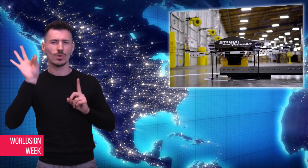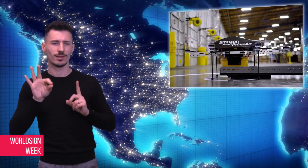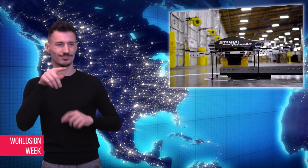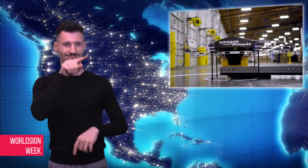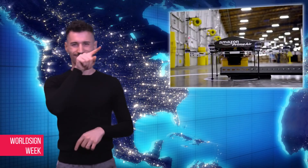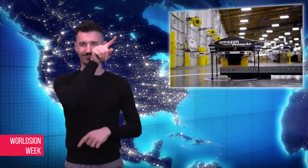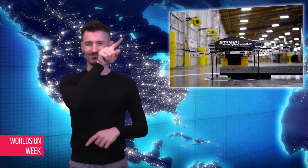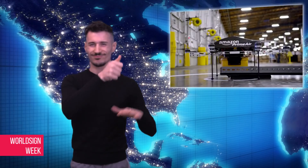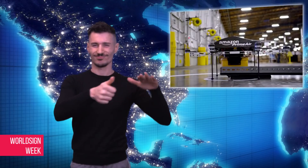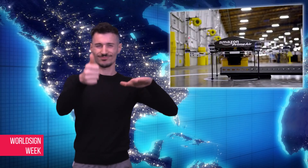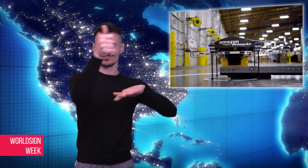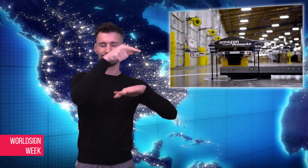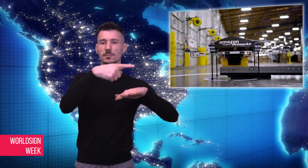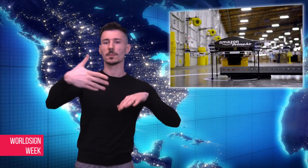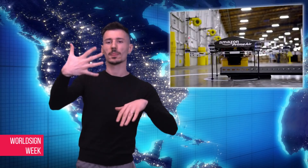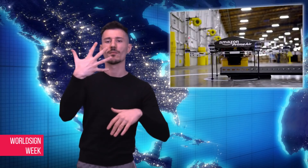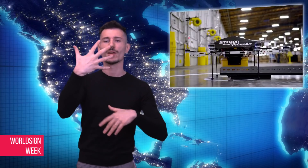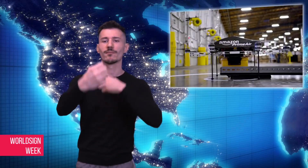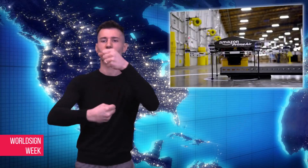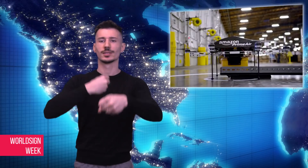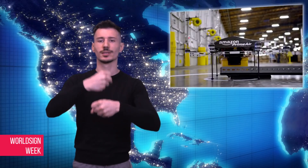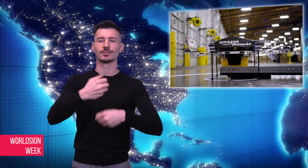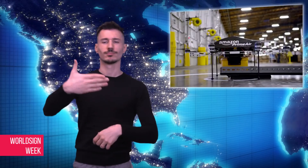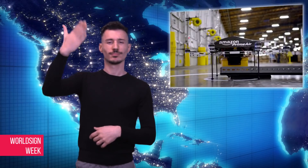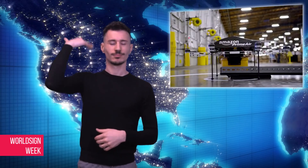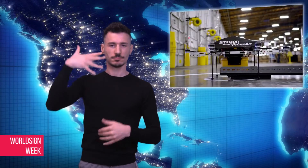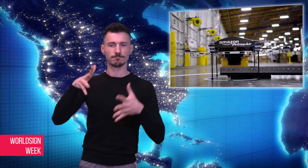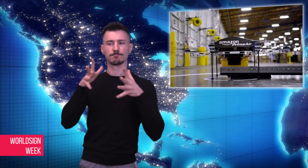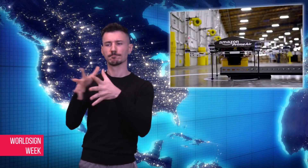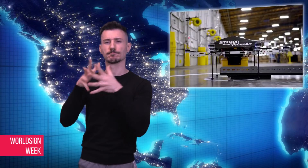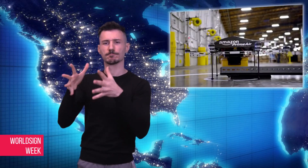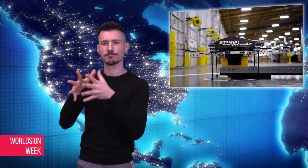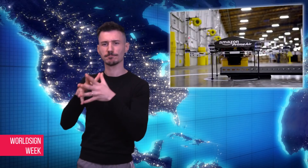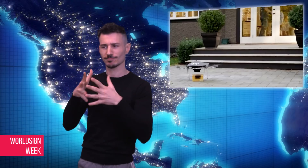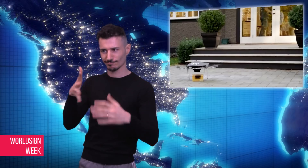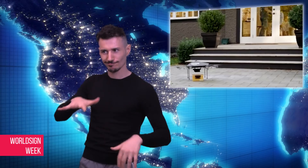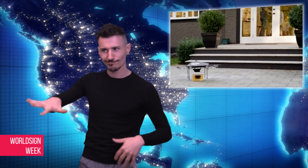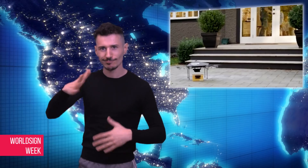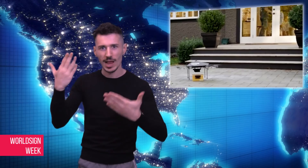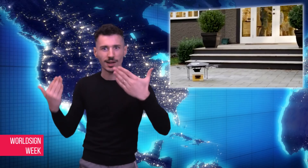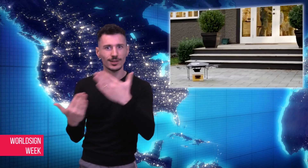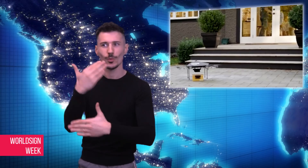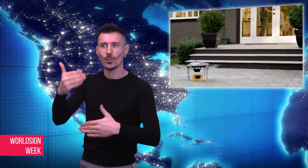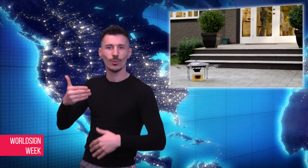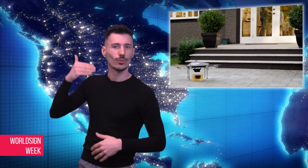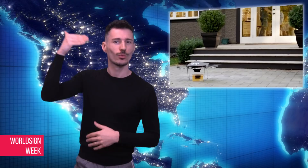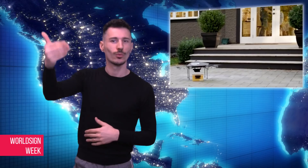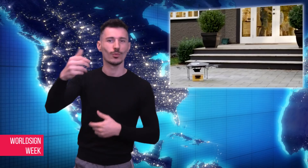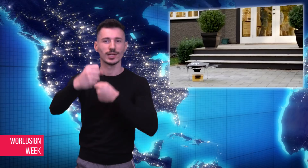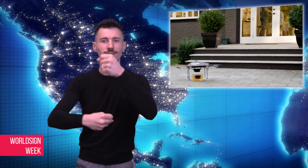packages to people’s doorsteps this year.